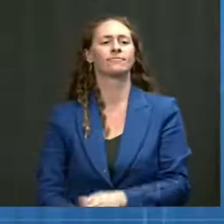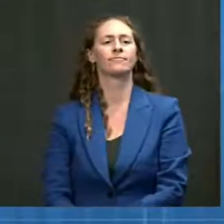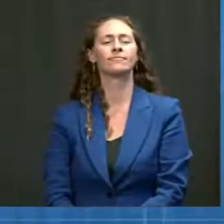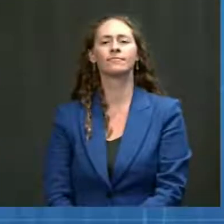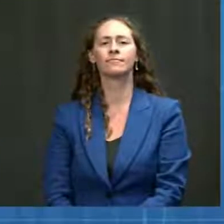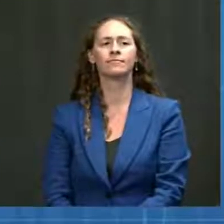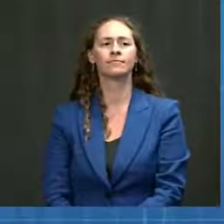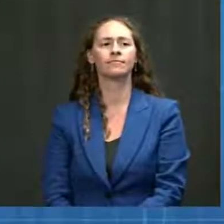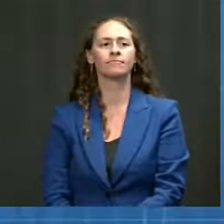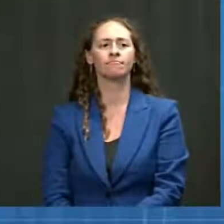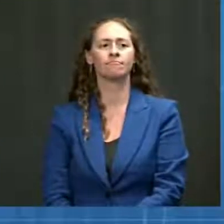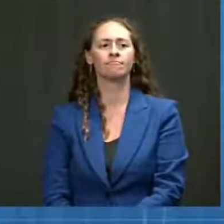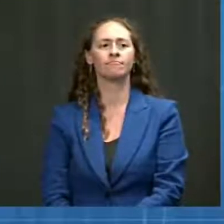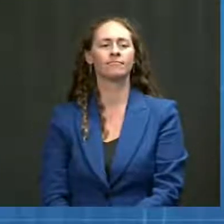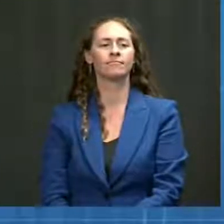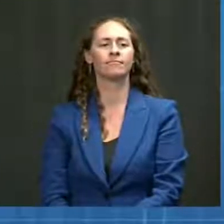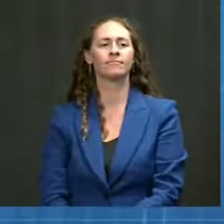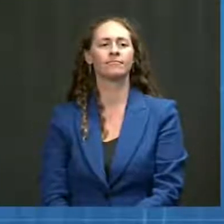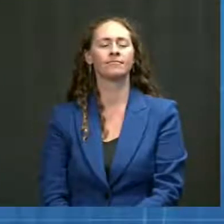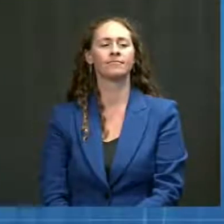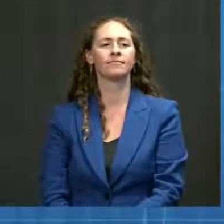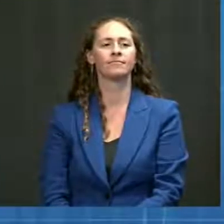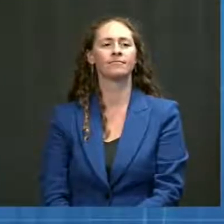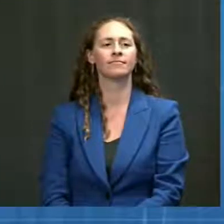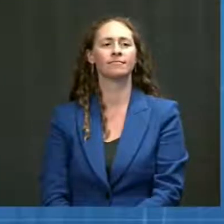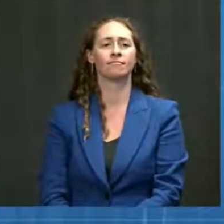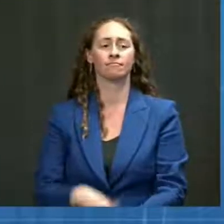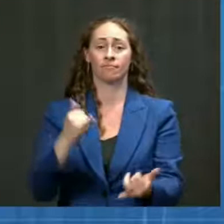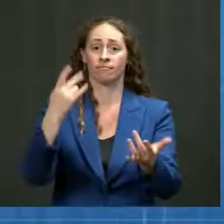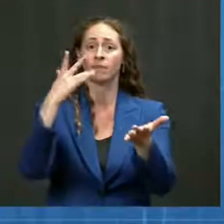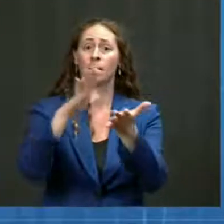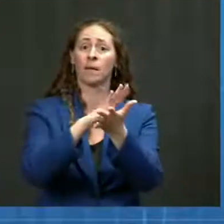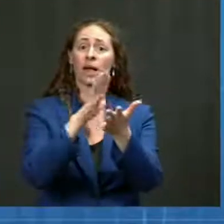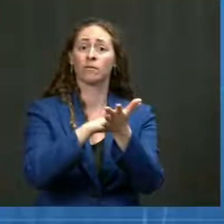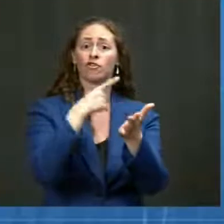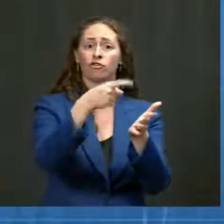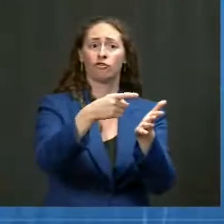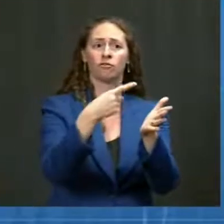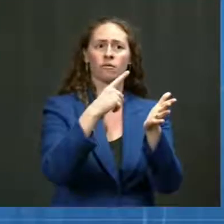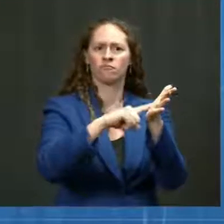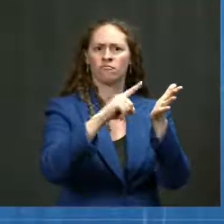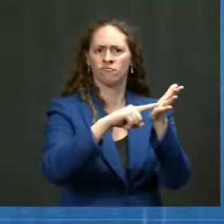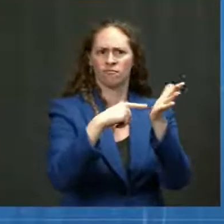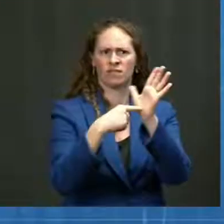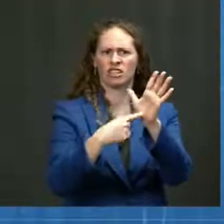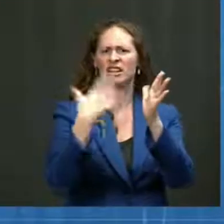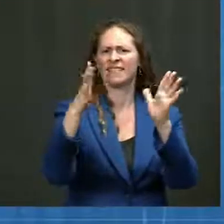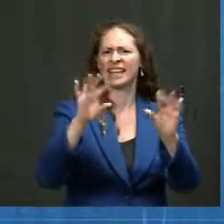THIS IS OFTEN REFERRED TO AS AN